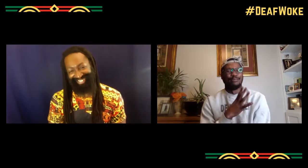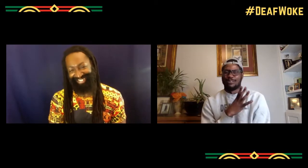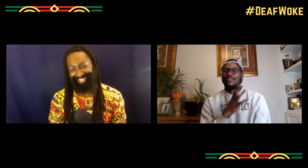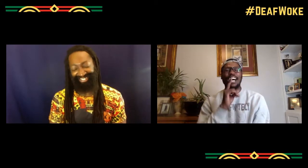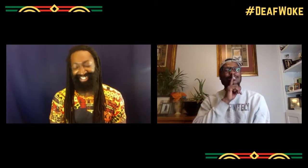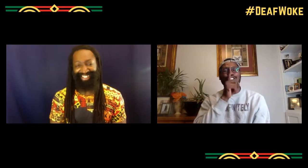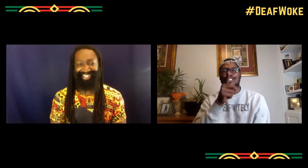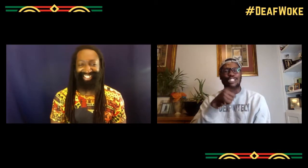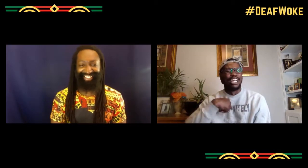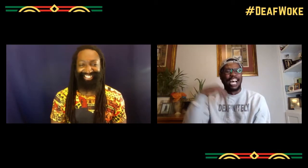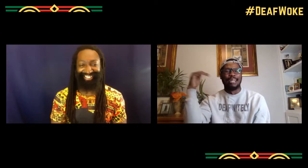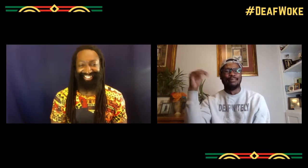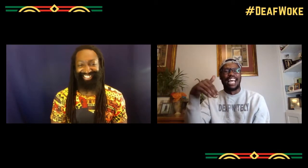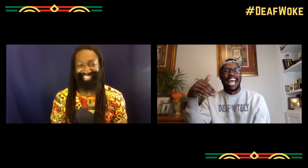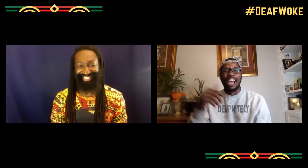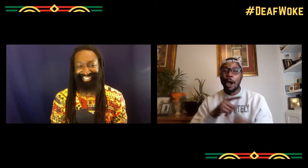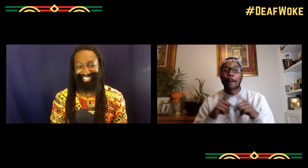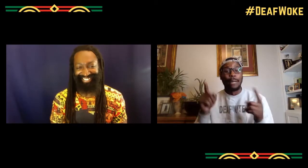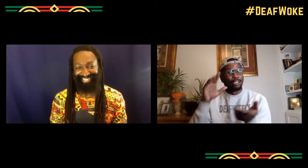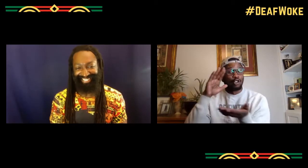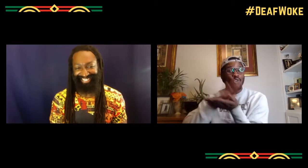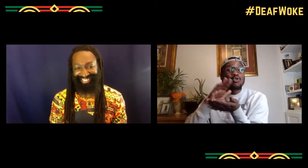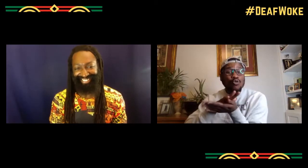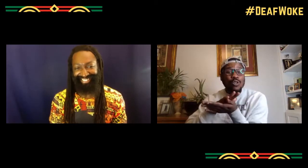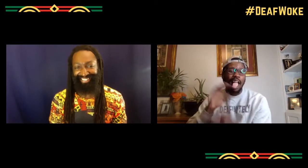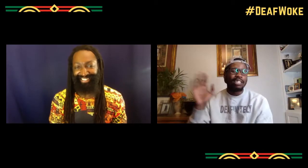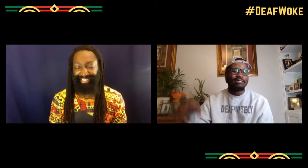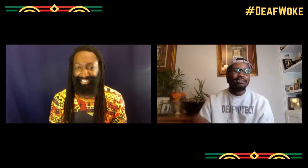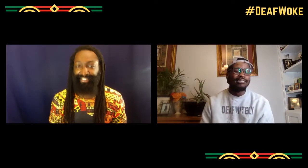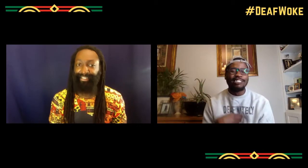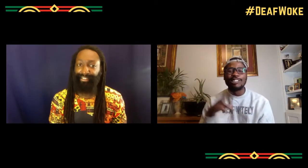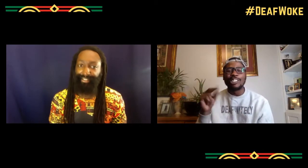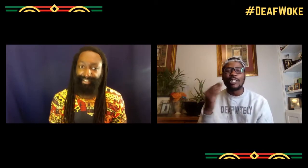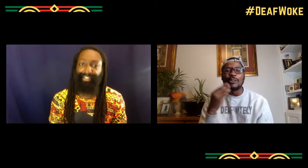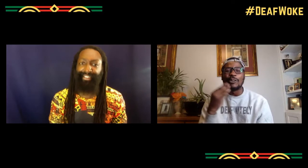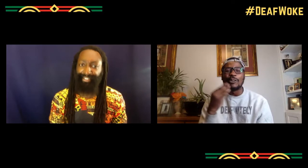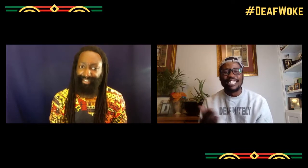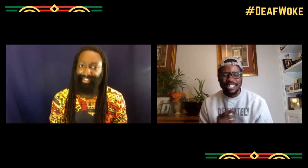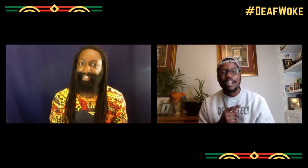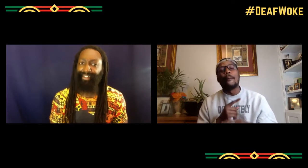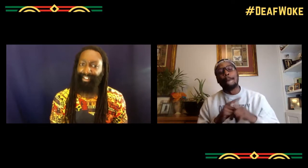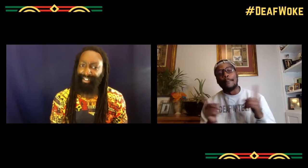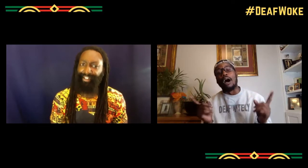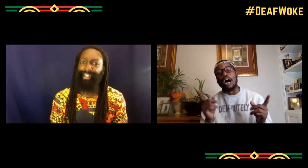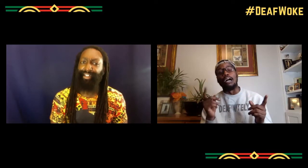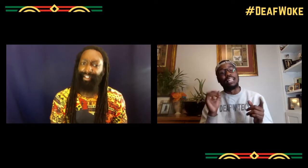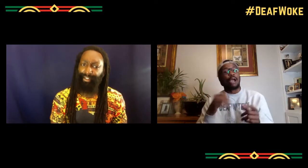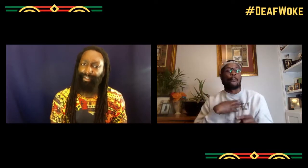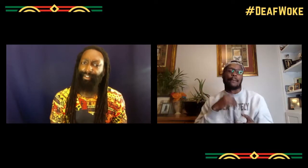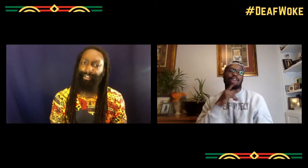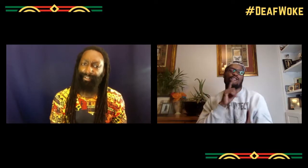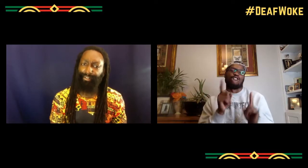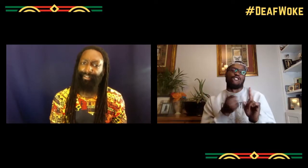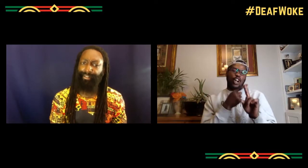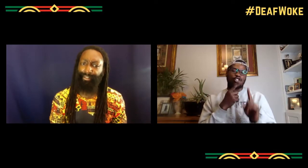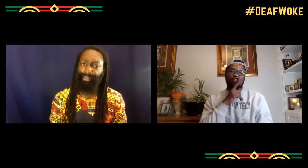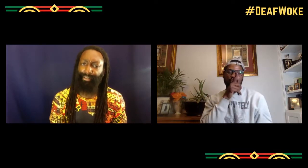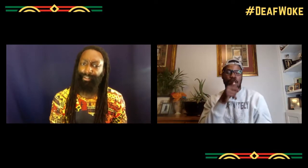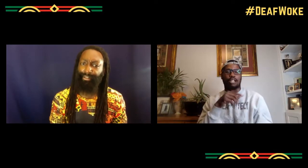okay sure I'll sign now okay. I mean, I was like, sure, I'm down, but school, nah, really wasn't my cup of tea.